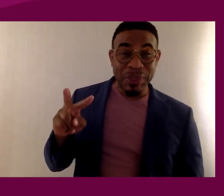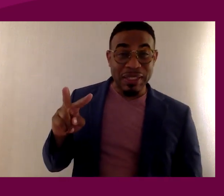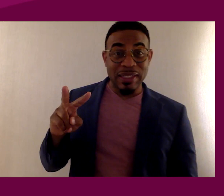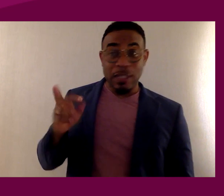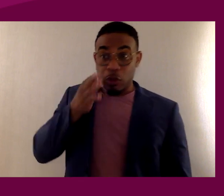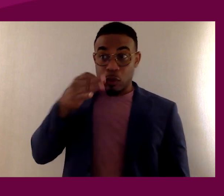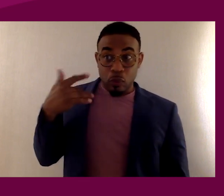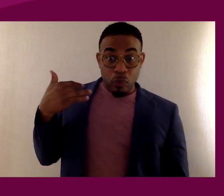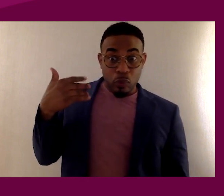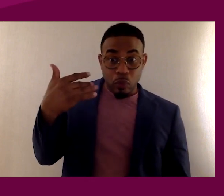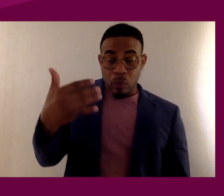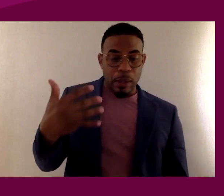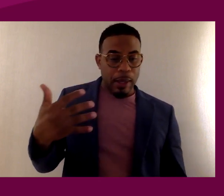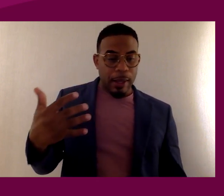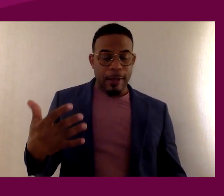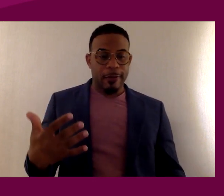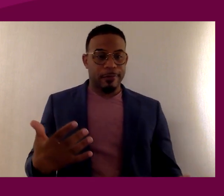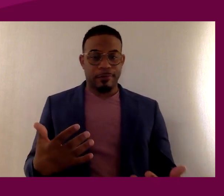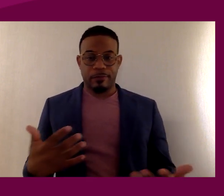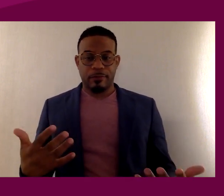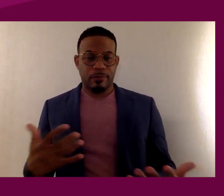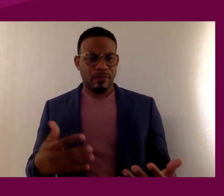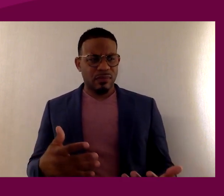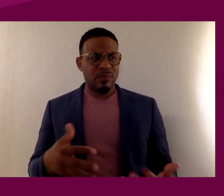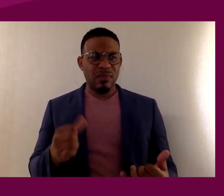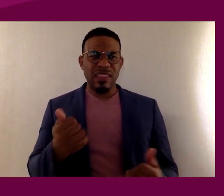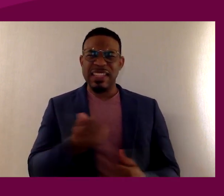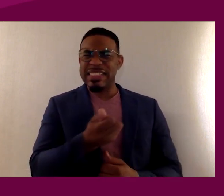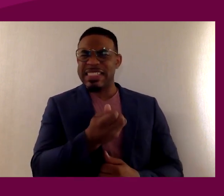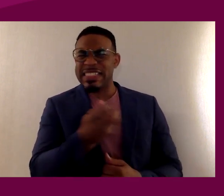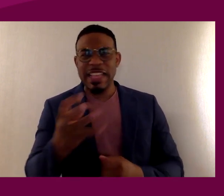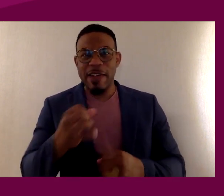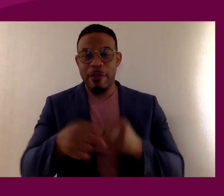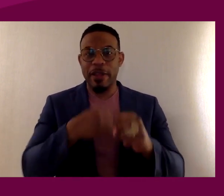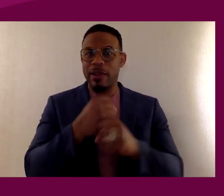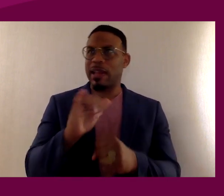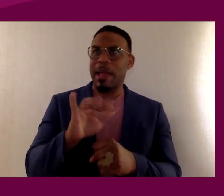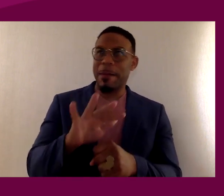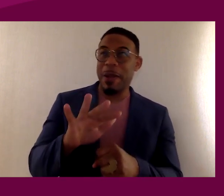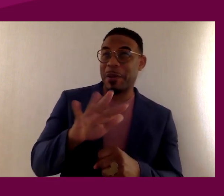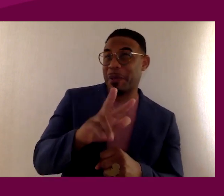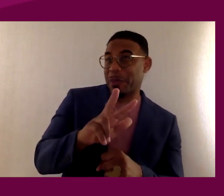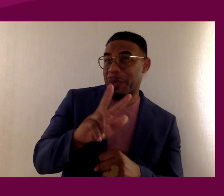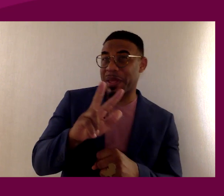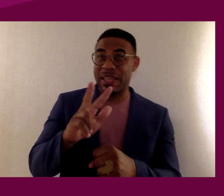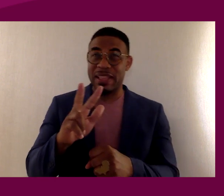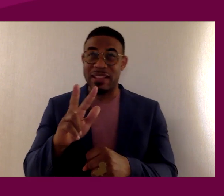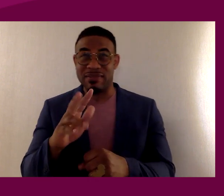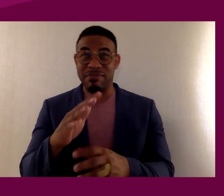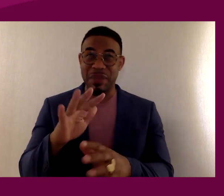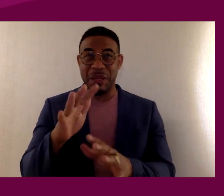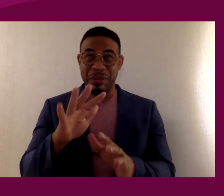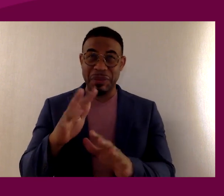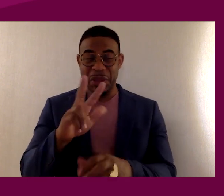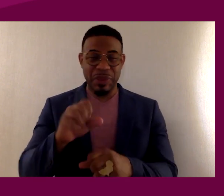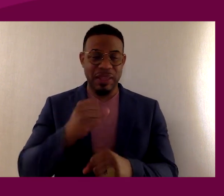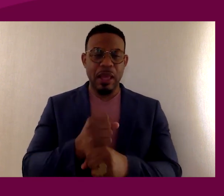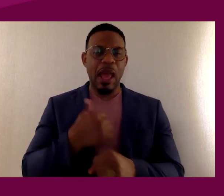in 92, and eventually it took several years, about three years.